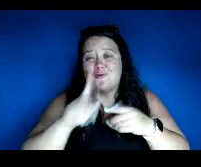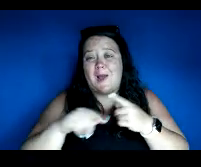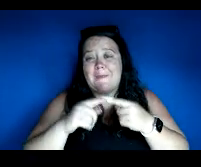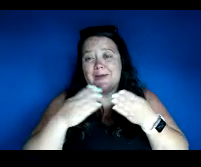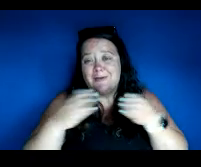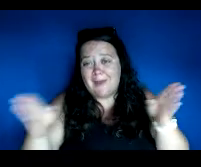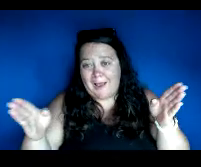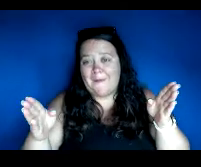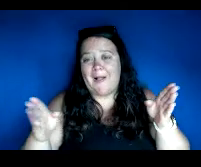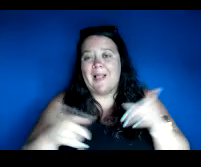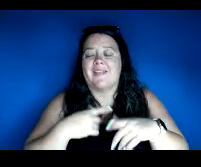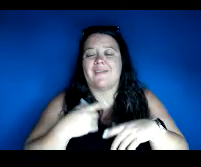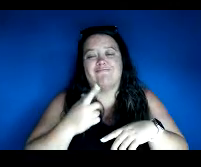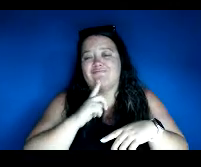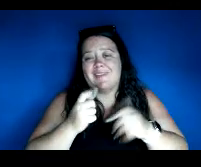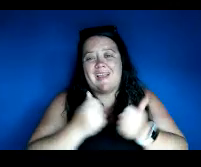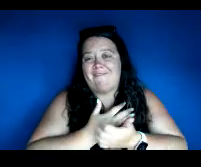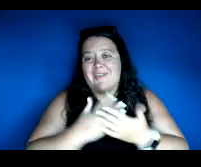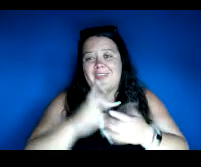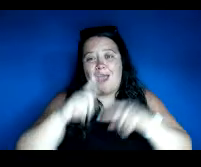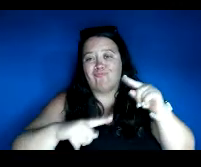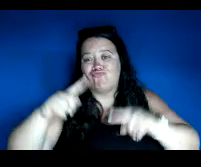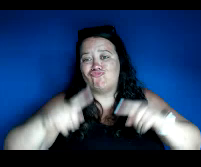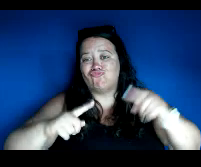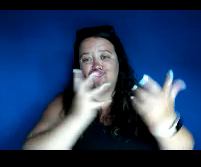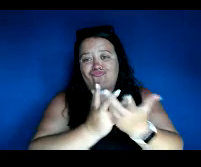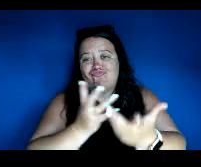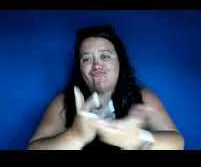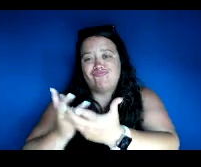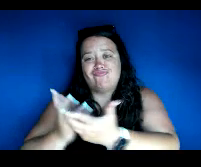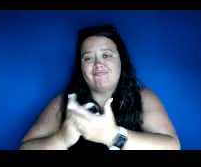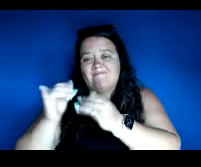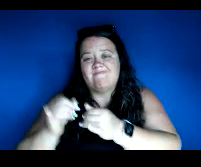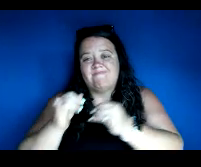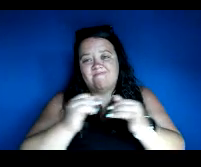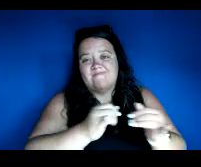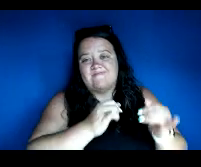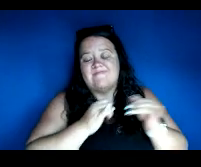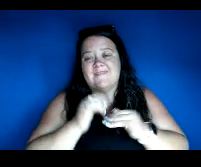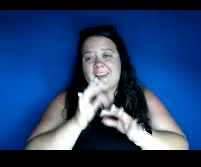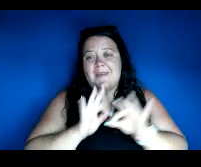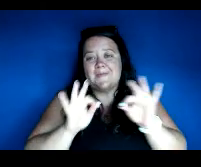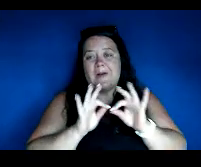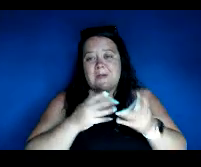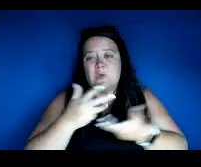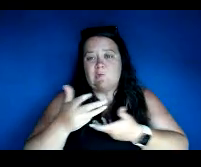because everything really is sort of individualized, and it's important that we engage in that sort of interactive process.